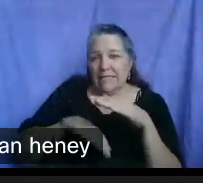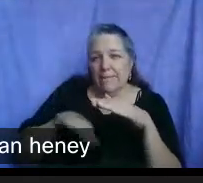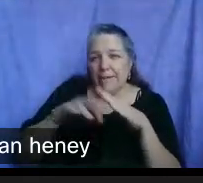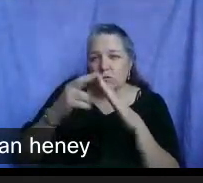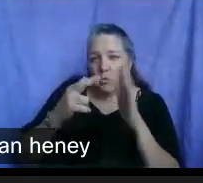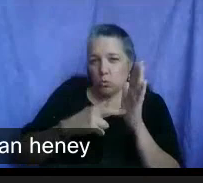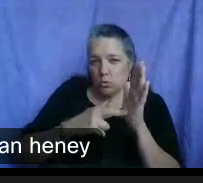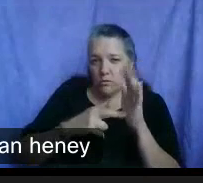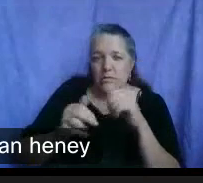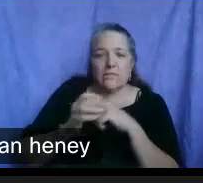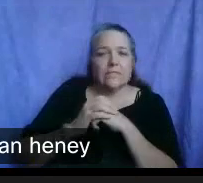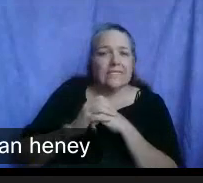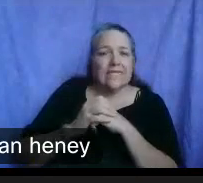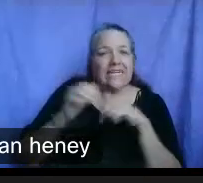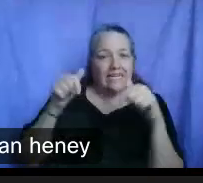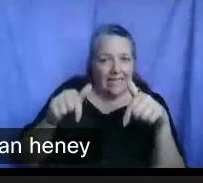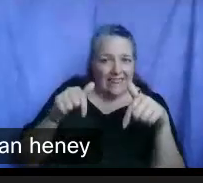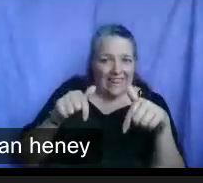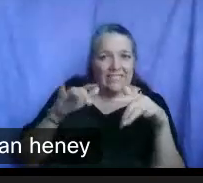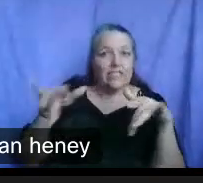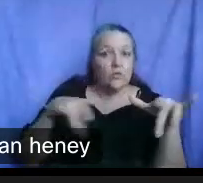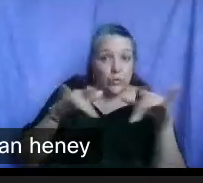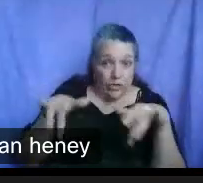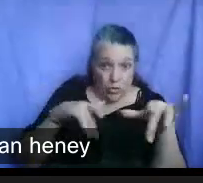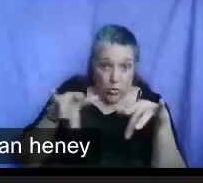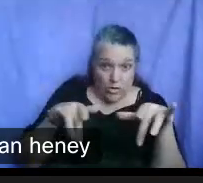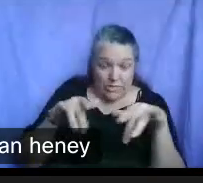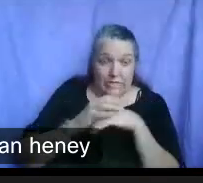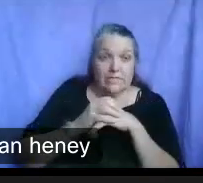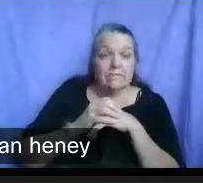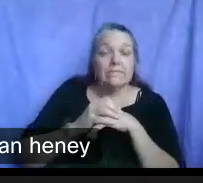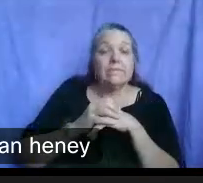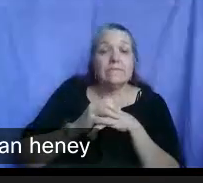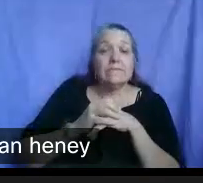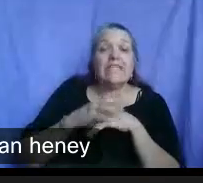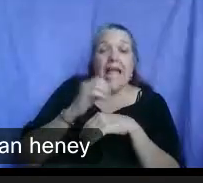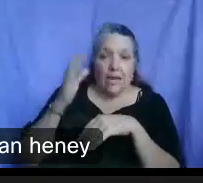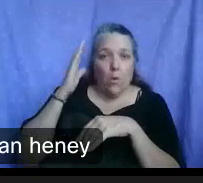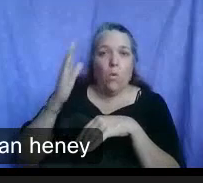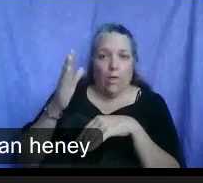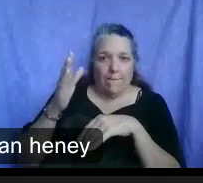earlier, this webinar is being recorded. For your convenience, it will be uploaded to our Census